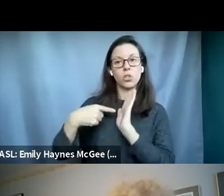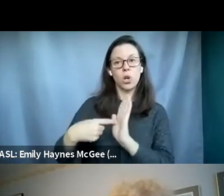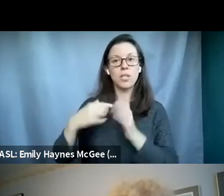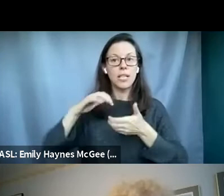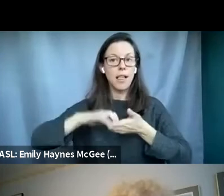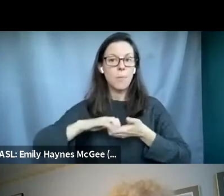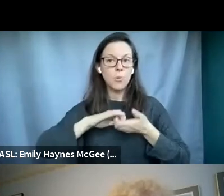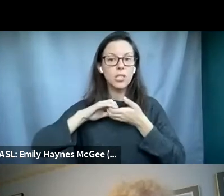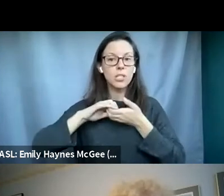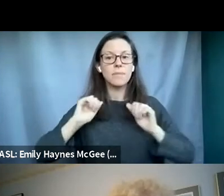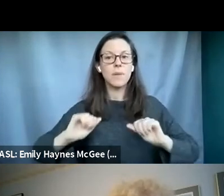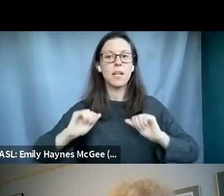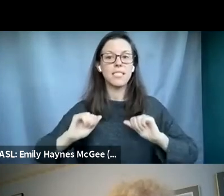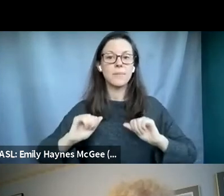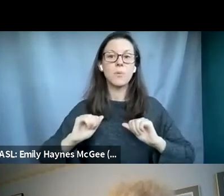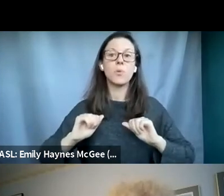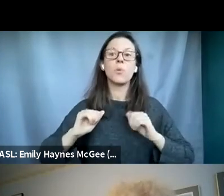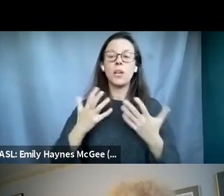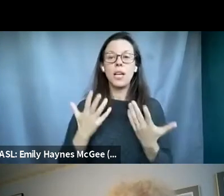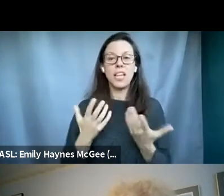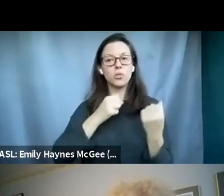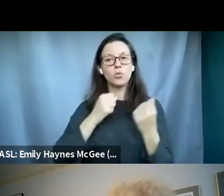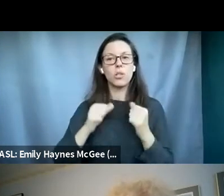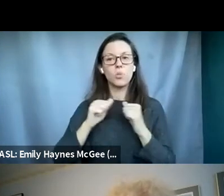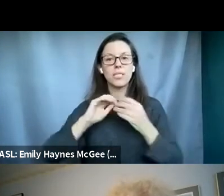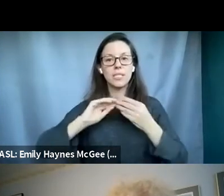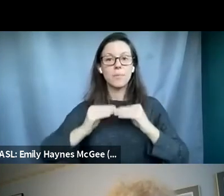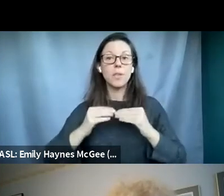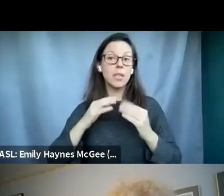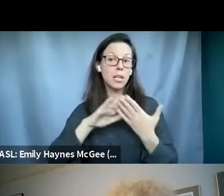That communication, excuse me, the community desires more of these types of creative efforts